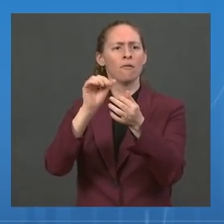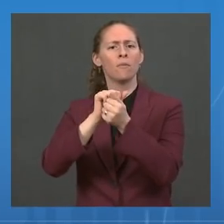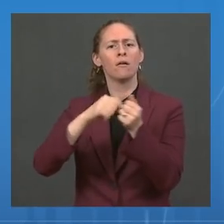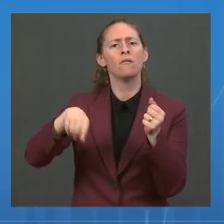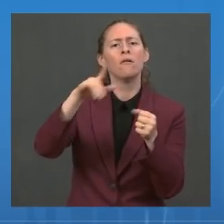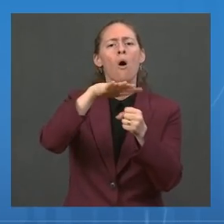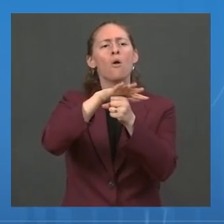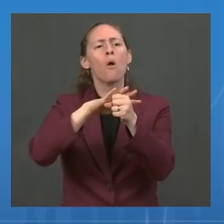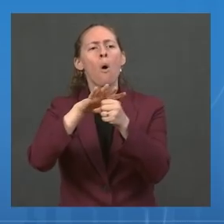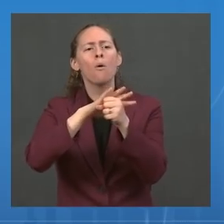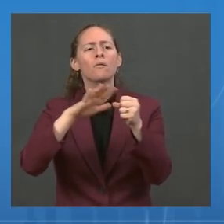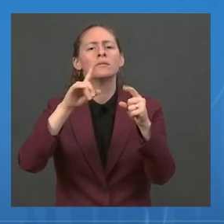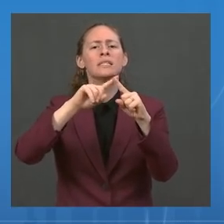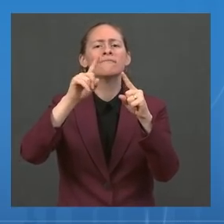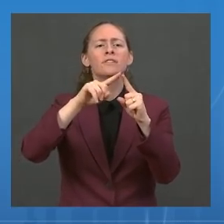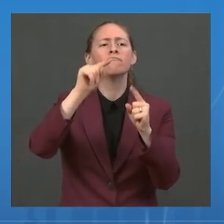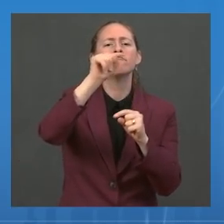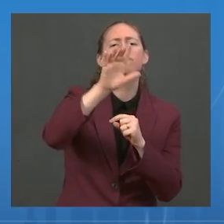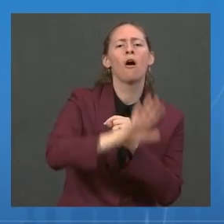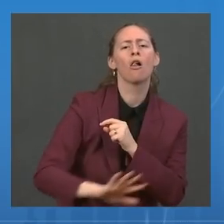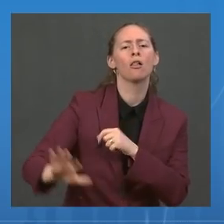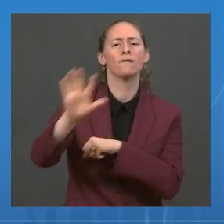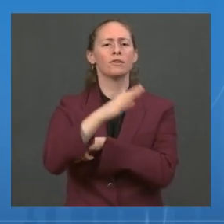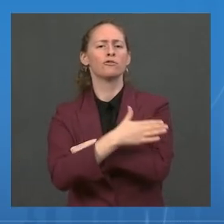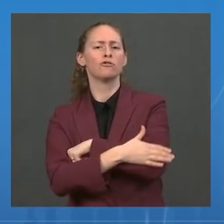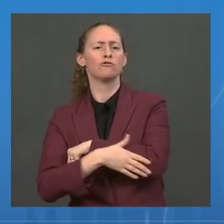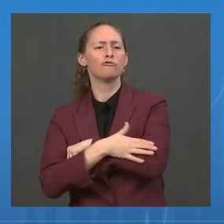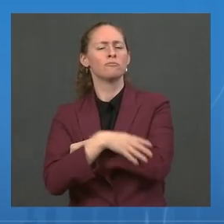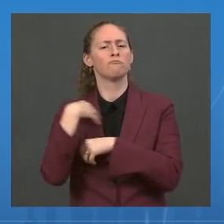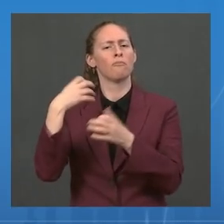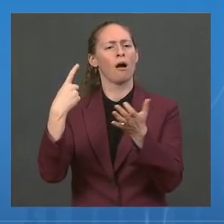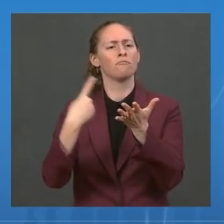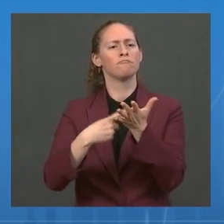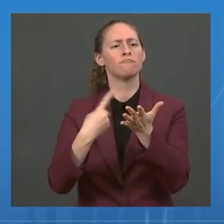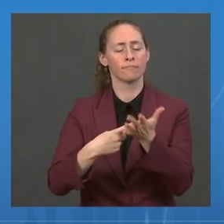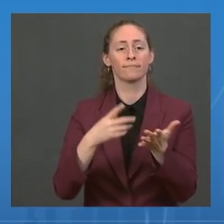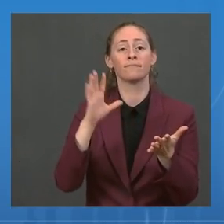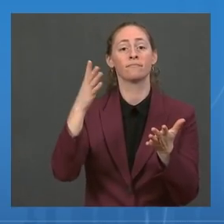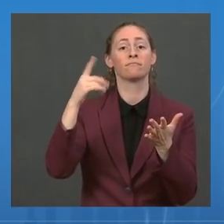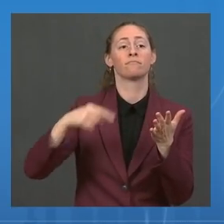throughout the country. In this case, it's from Public Health -- Seattle & King County.